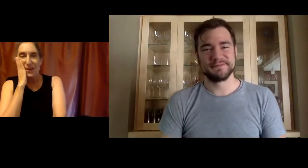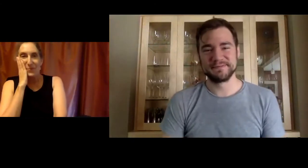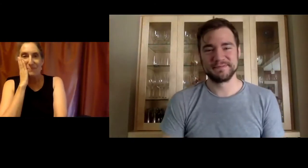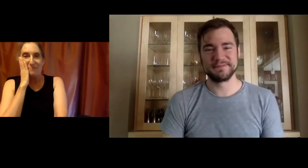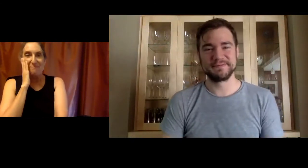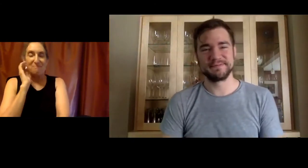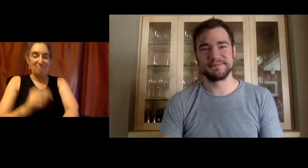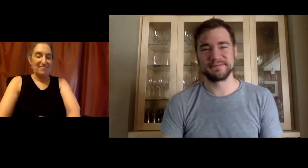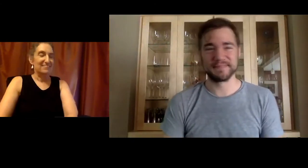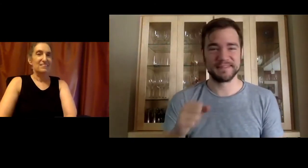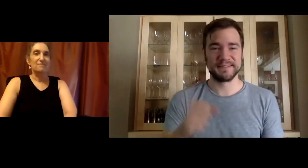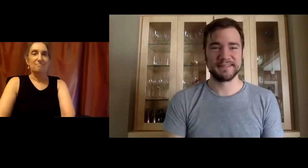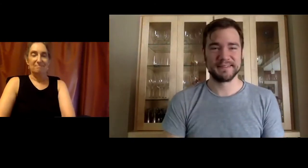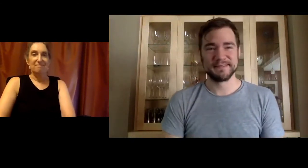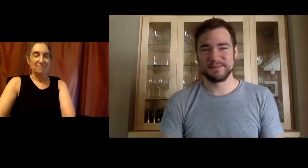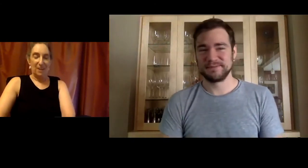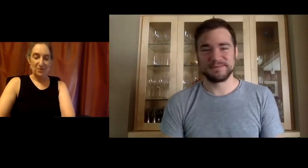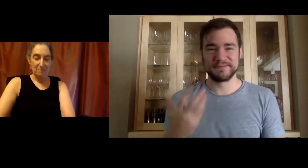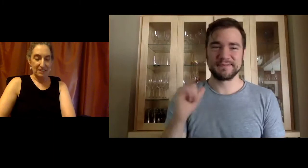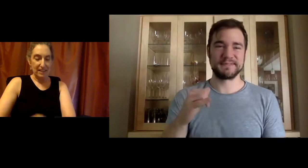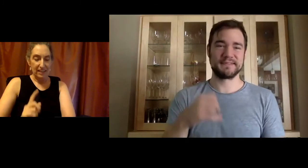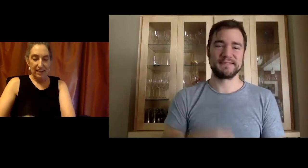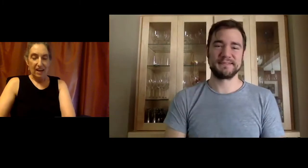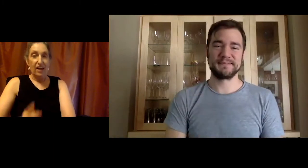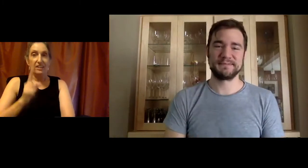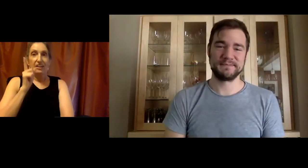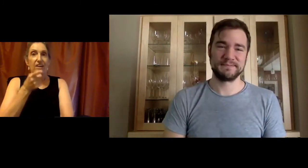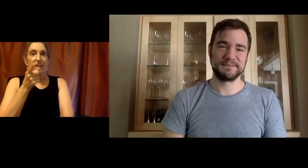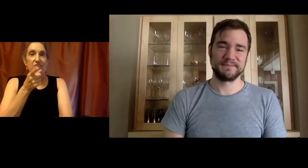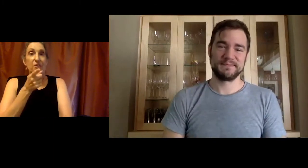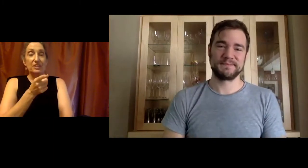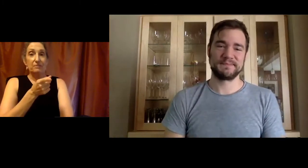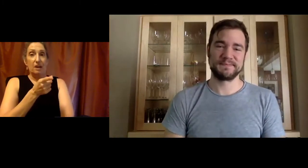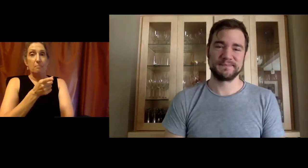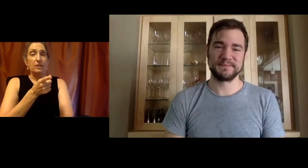Wow, that's I wondered about that. On a totally different topic,